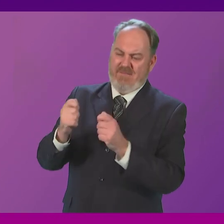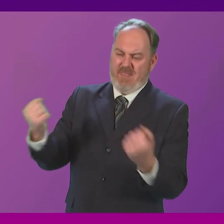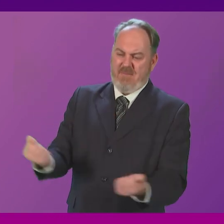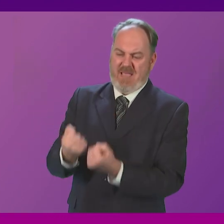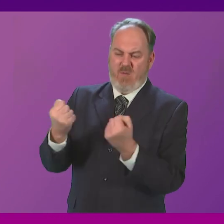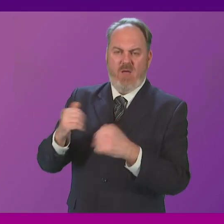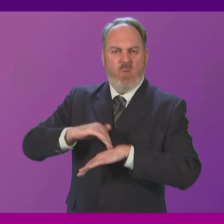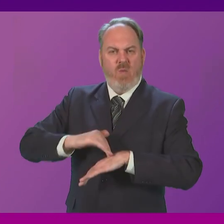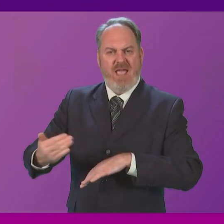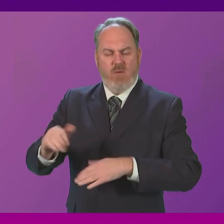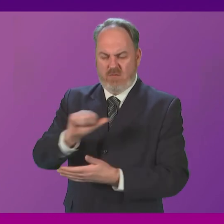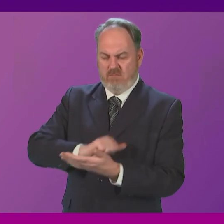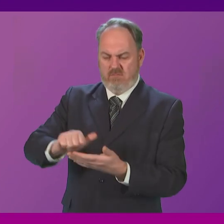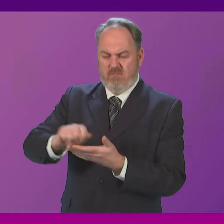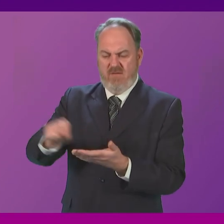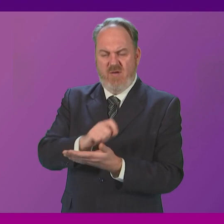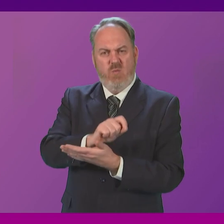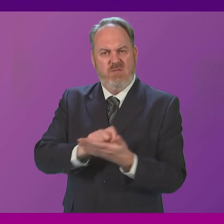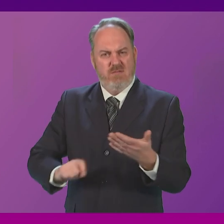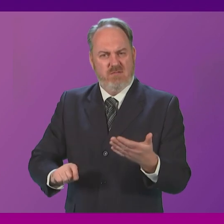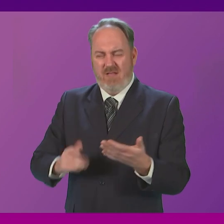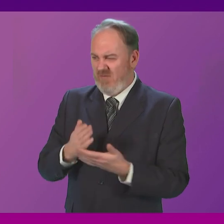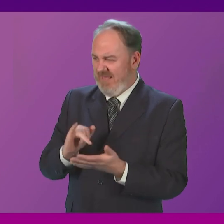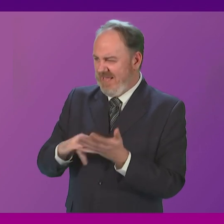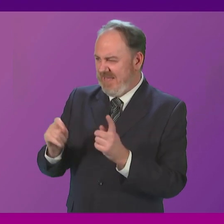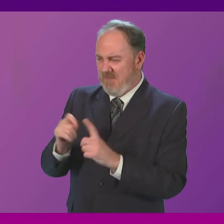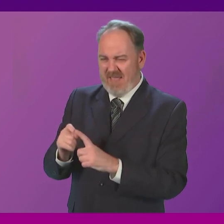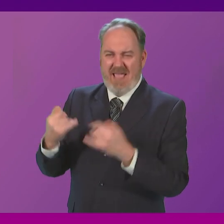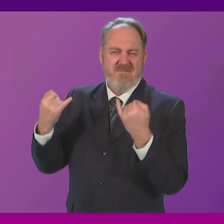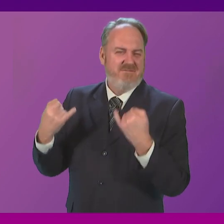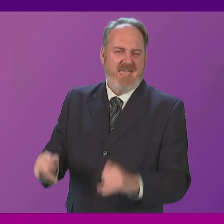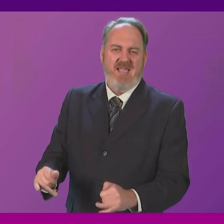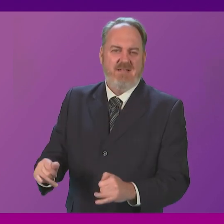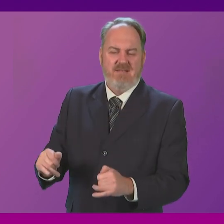“a farce inflicted on Scotland” and that the SNP has “failed the democratic test.”—